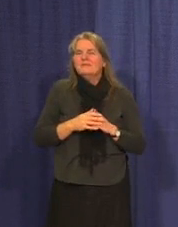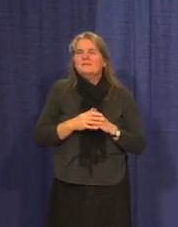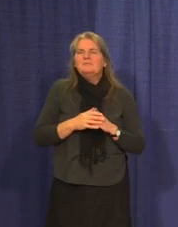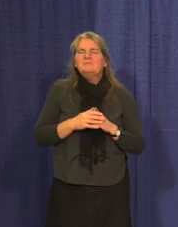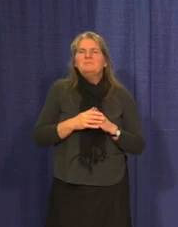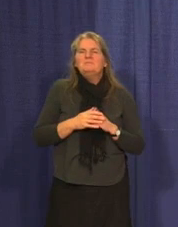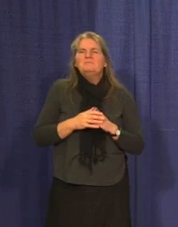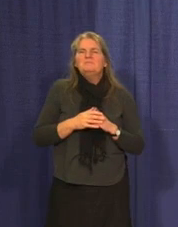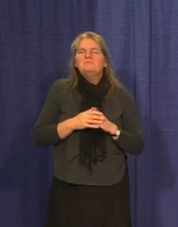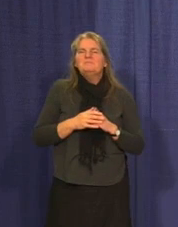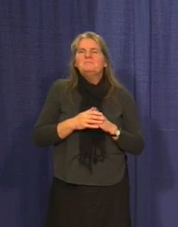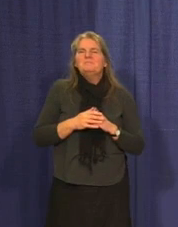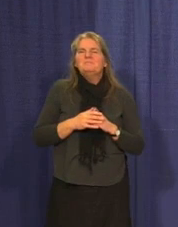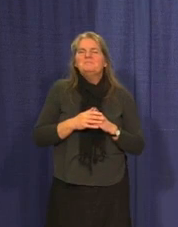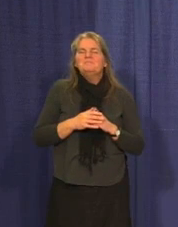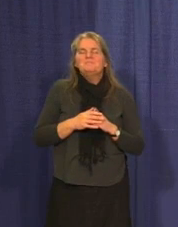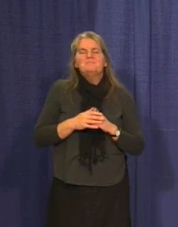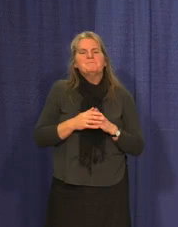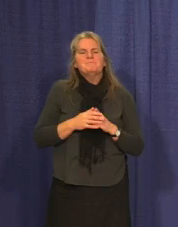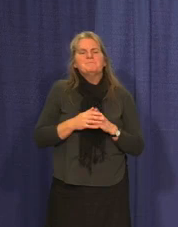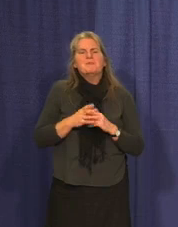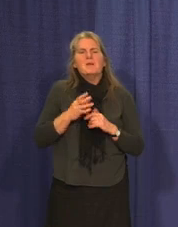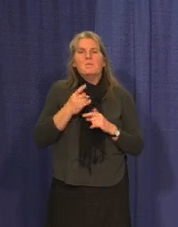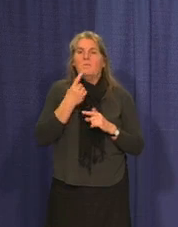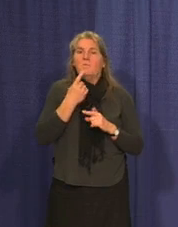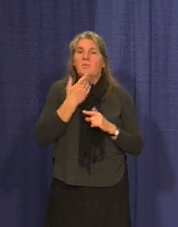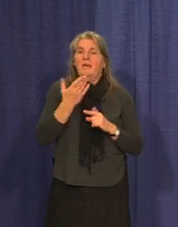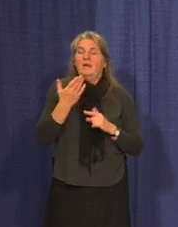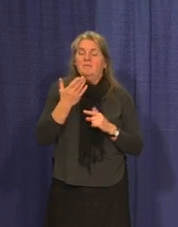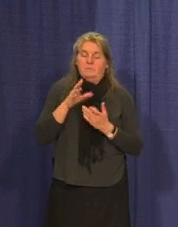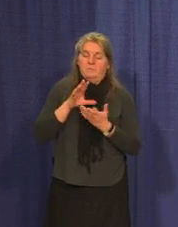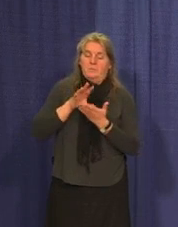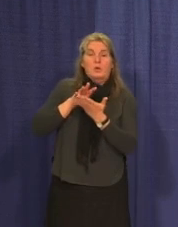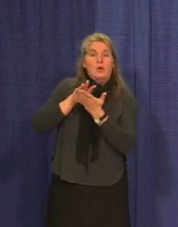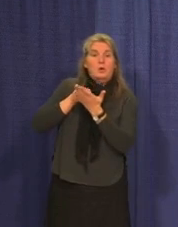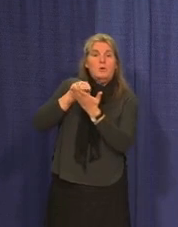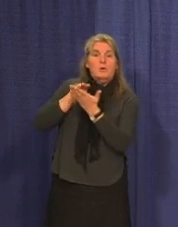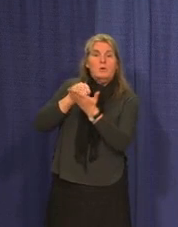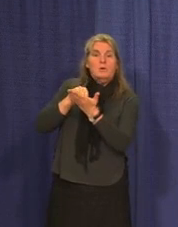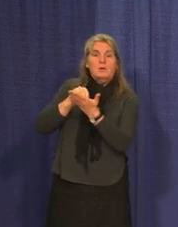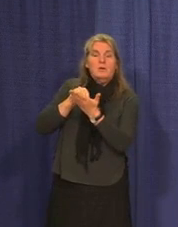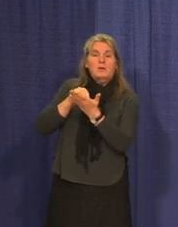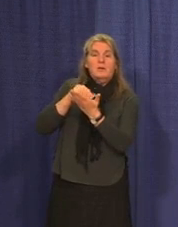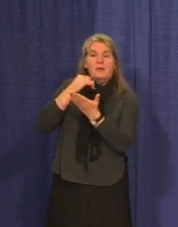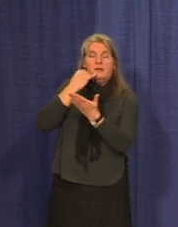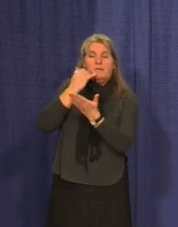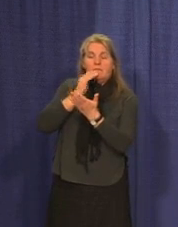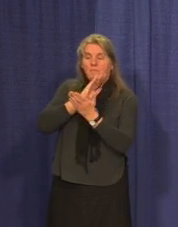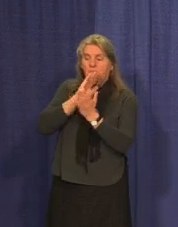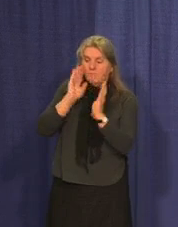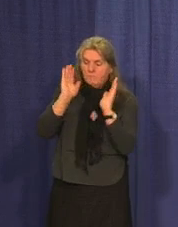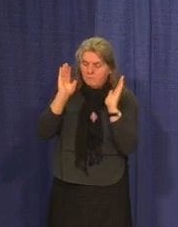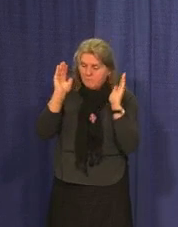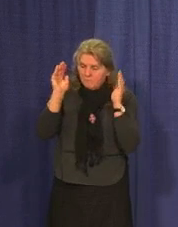regions. One of the lessons again as if